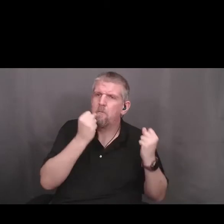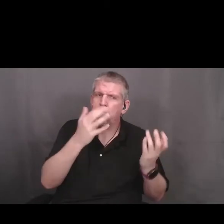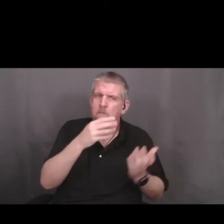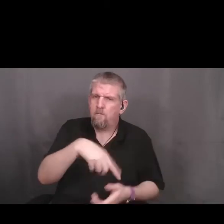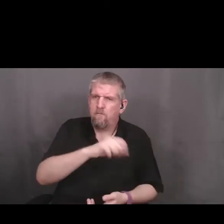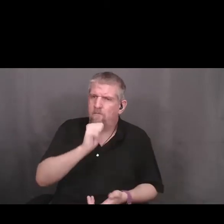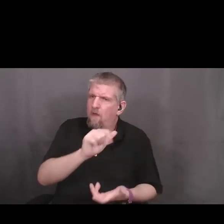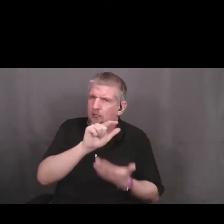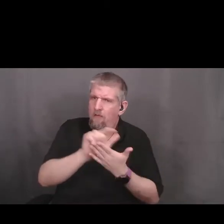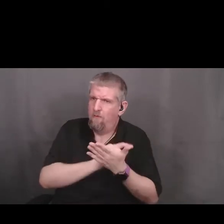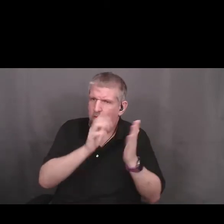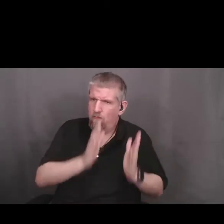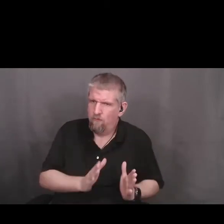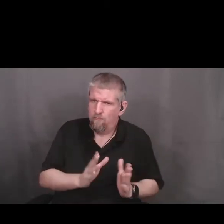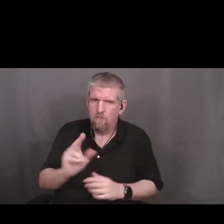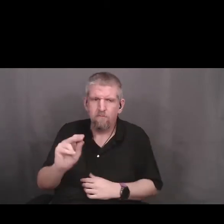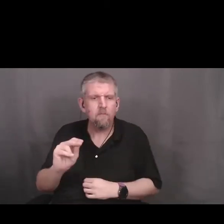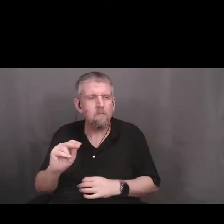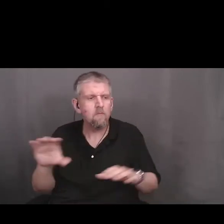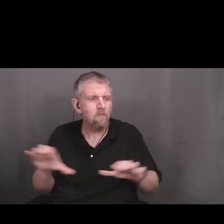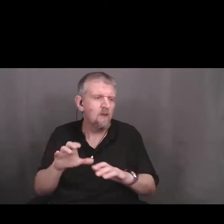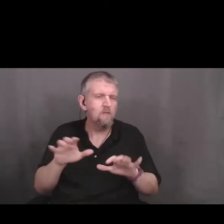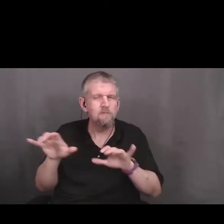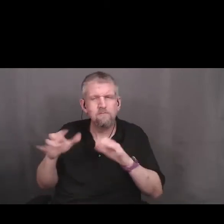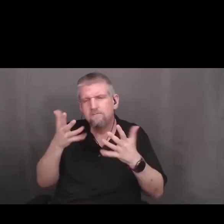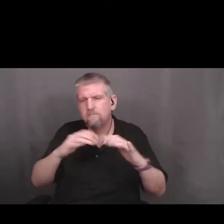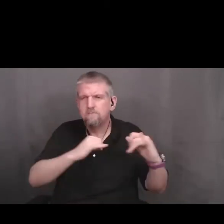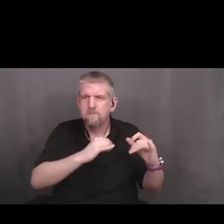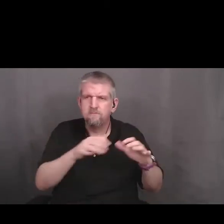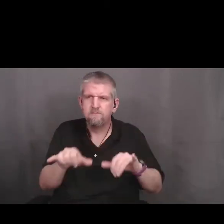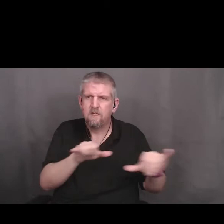but, so they do similar functions like we do and transition services,